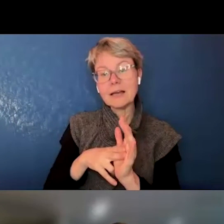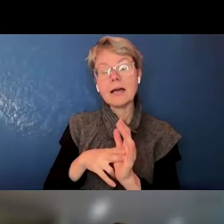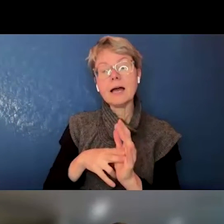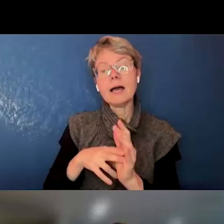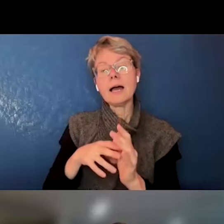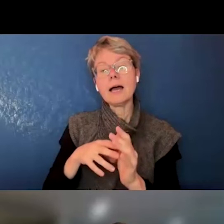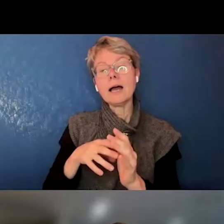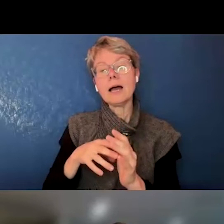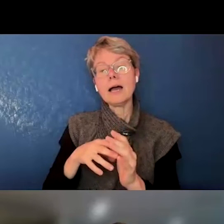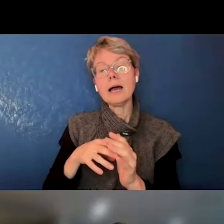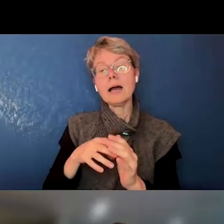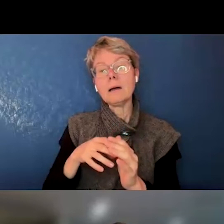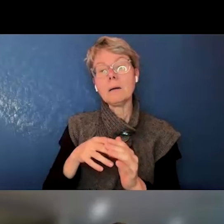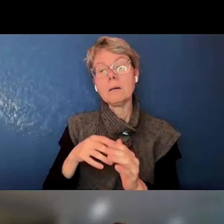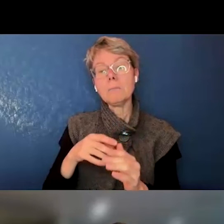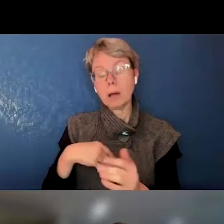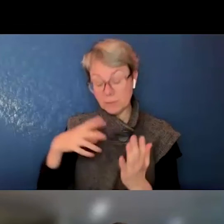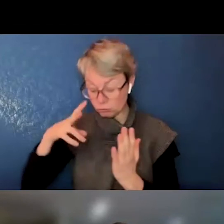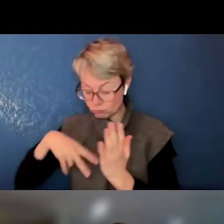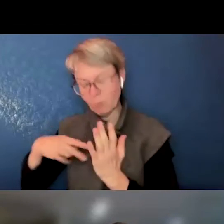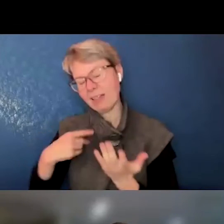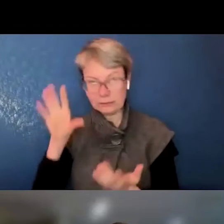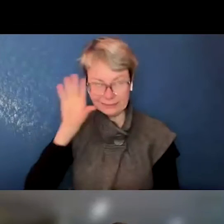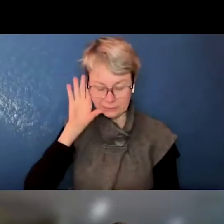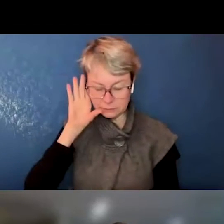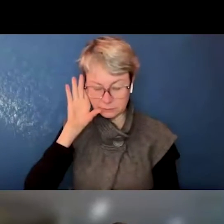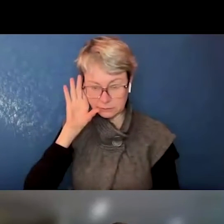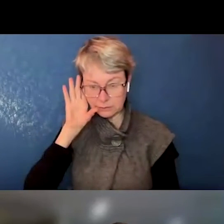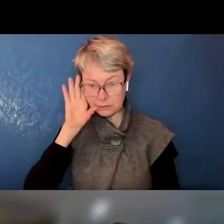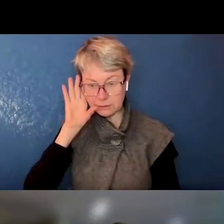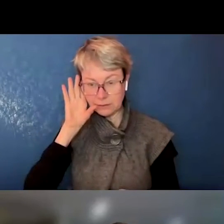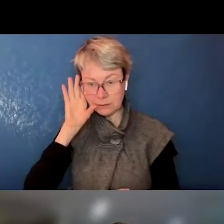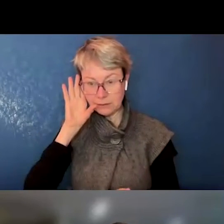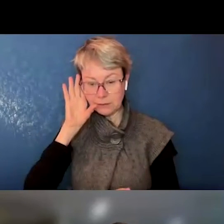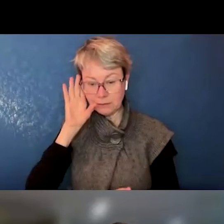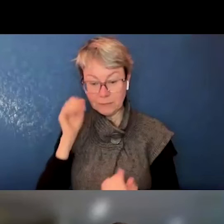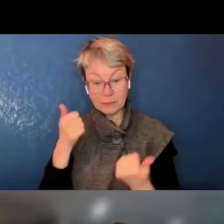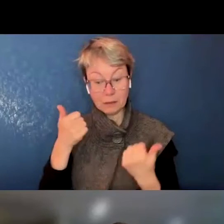um what that showed me when I read it or listened to it was that um I got through to this kid uh or